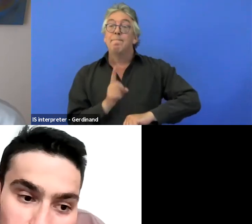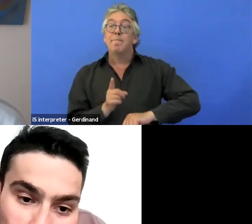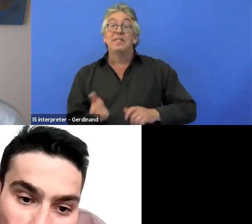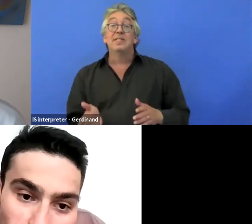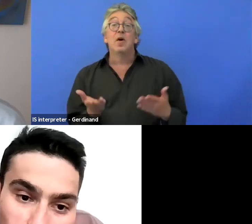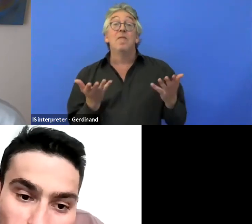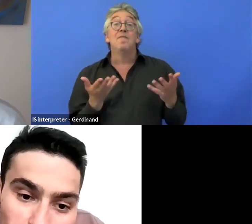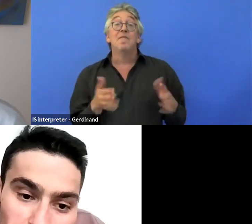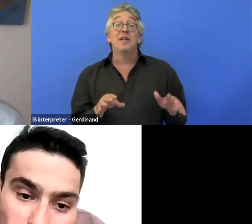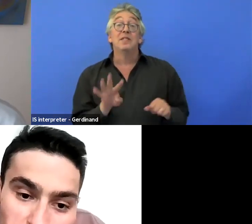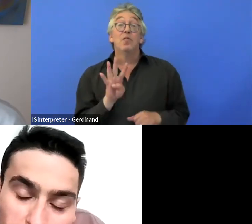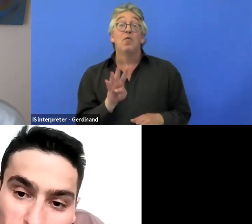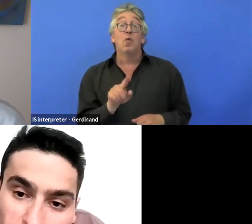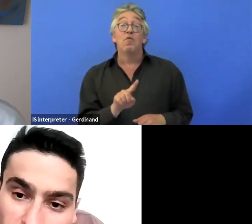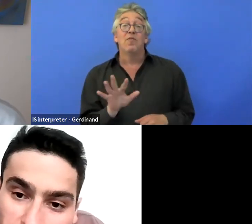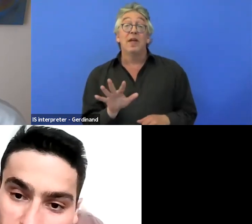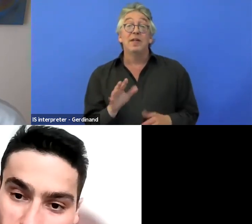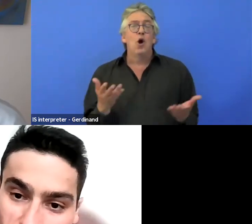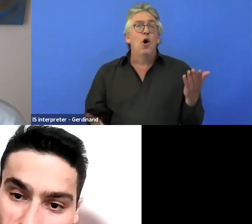I will propose to take the first question